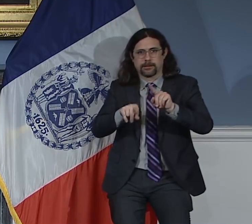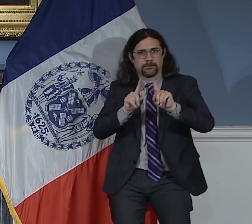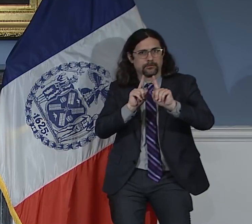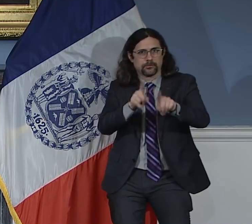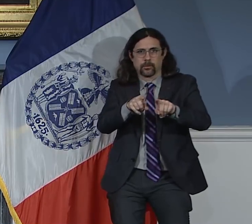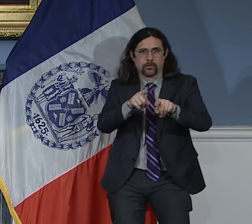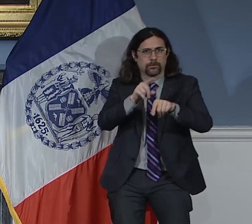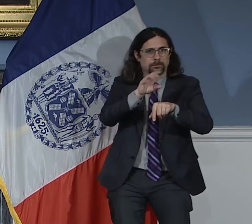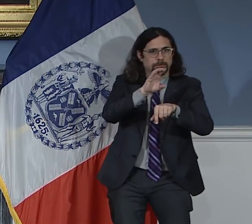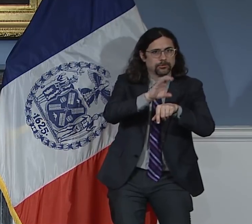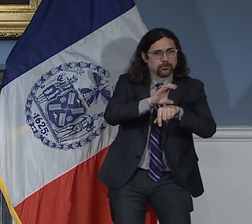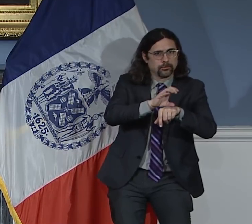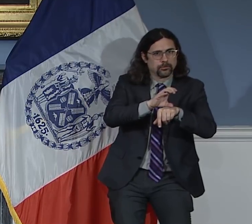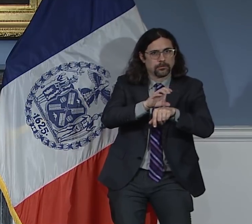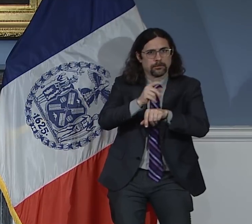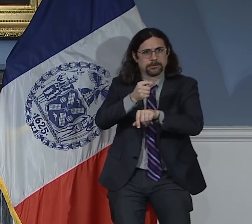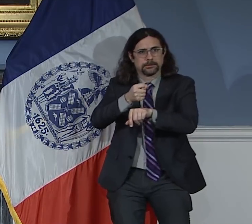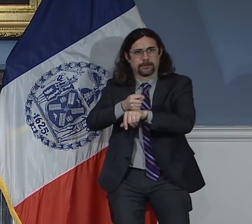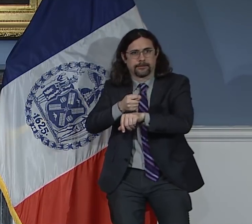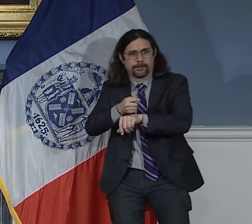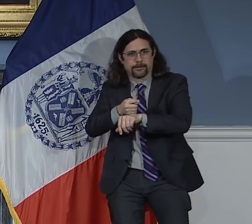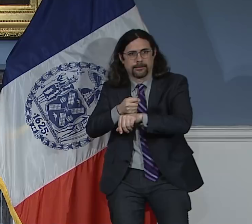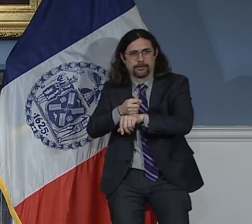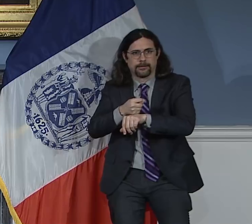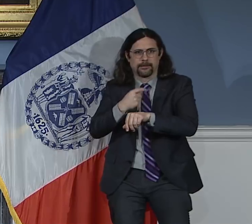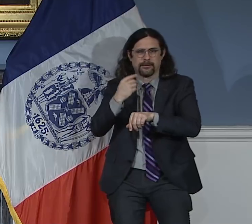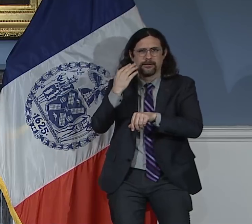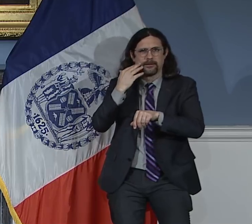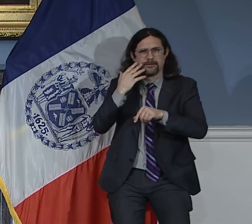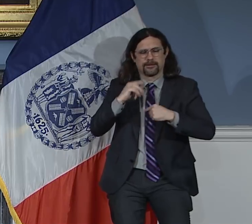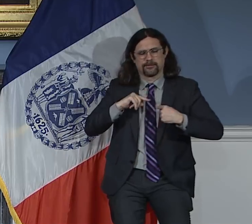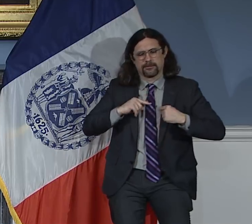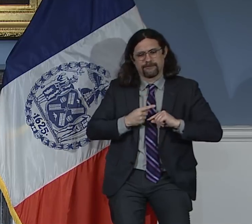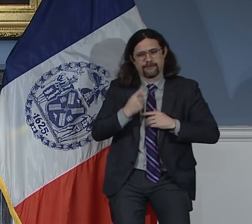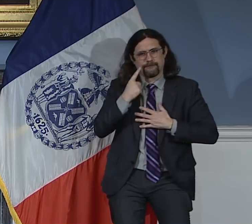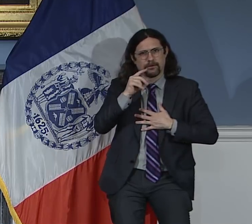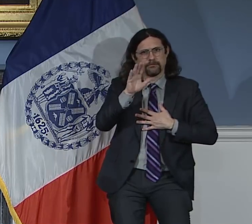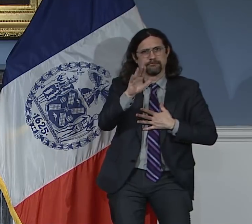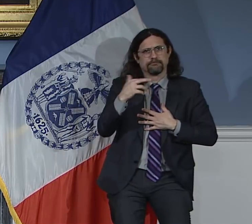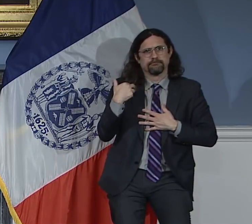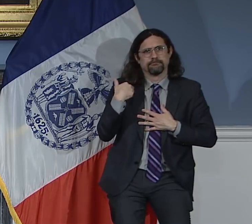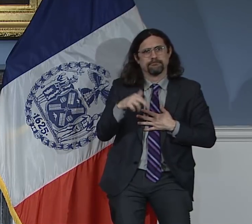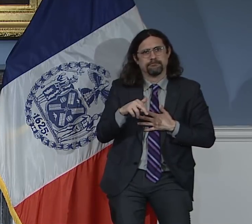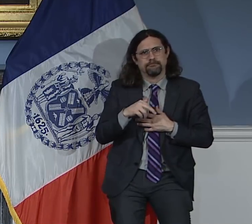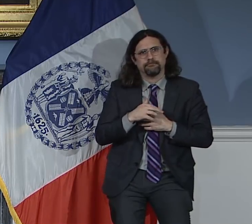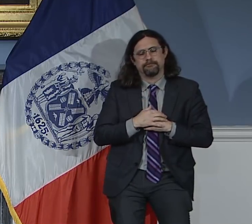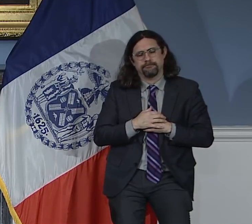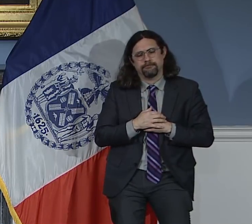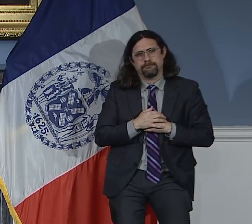IGEN NEALR GO TO THEIR HOUSE OF WORSHIP. WE UNDERSTAND HOW PAFUINLHA TT IS FOR PEOPLE OF ALL